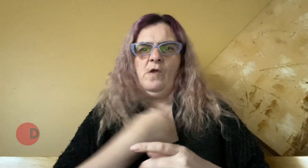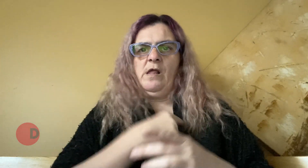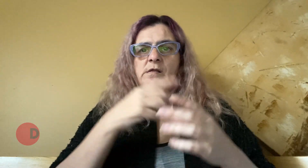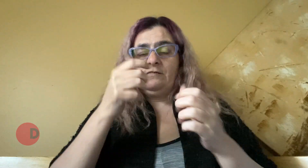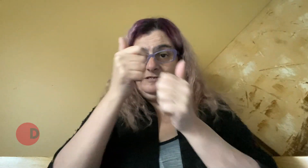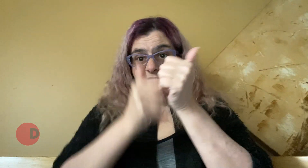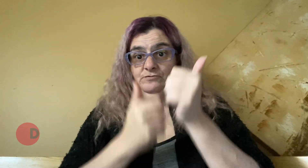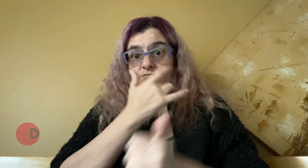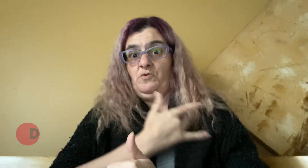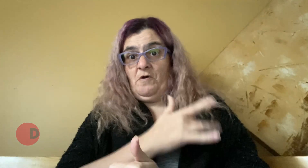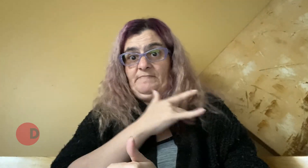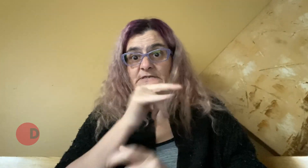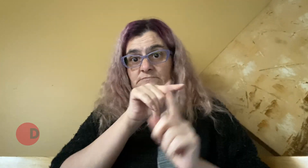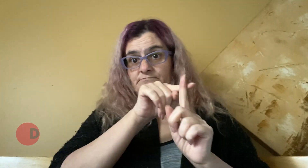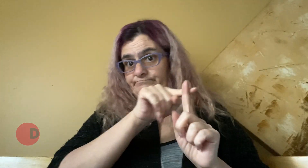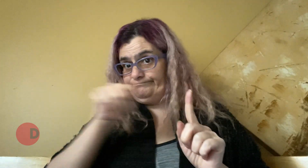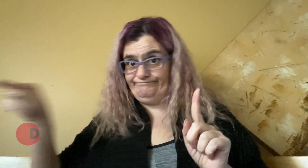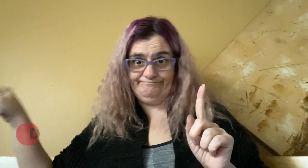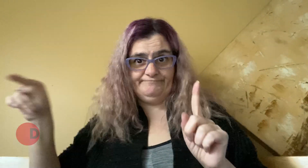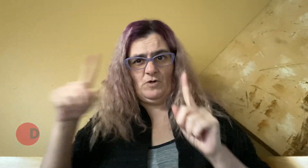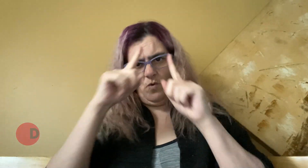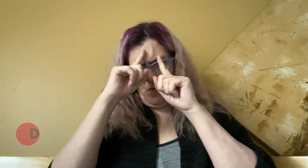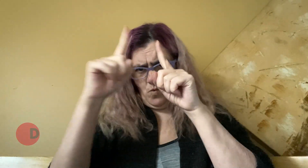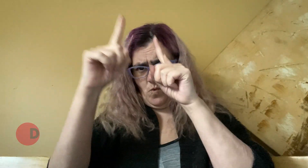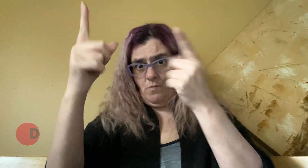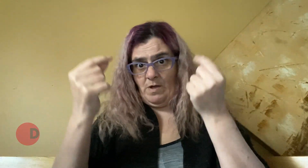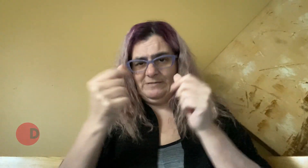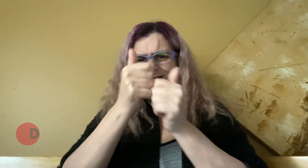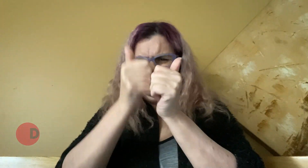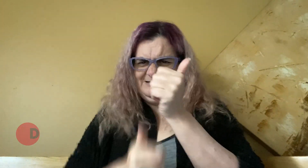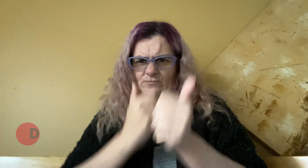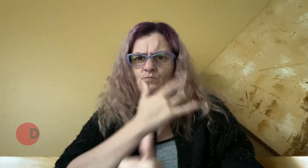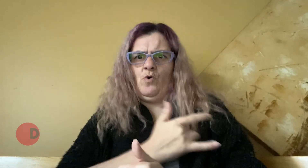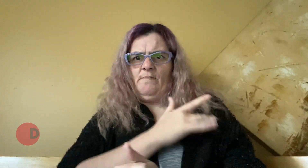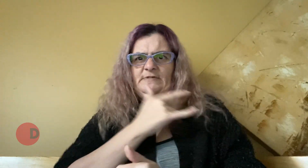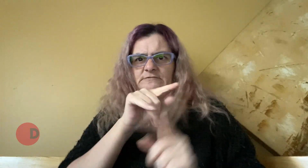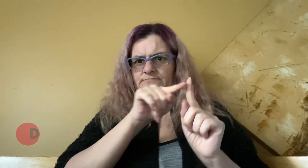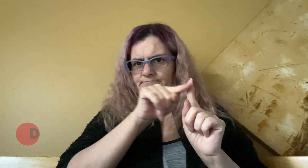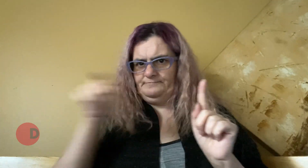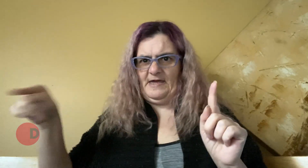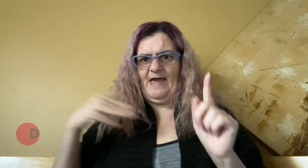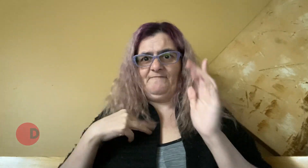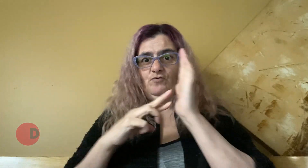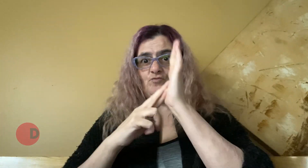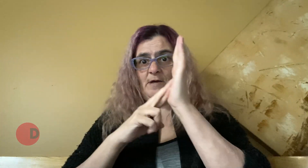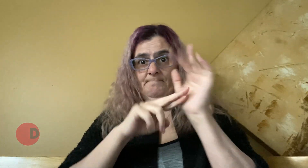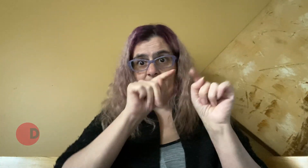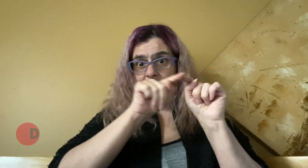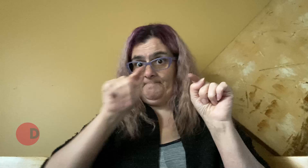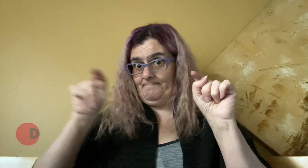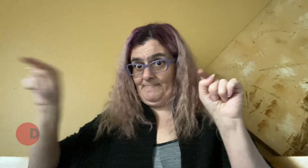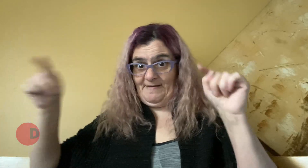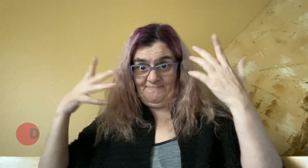[Kimberly]: The goal is to have a representative in every province,